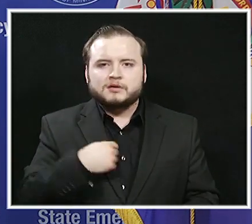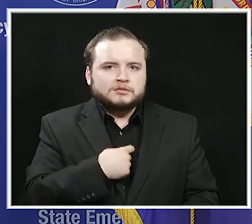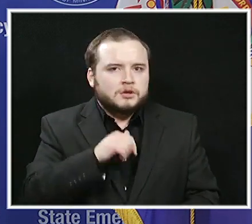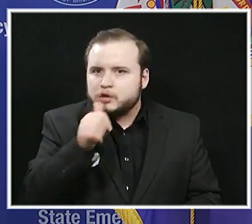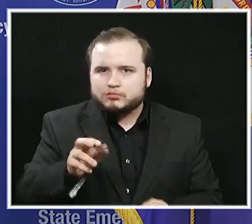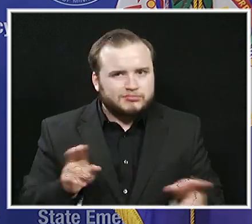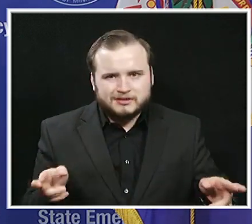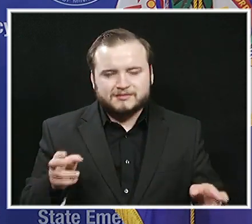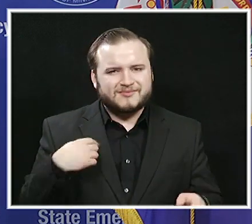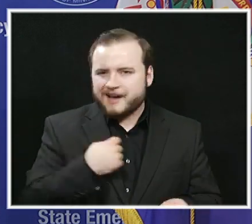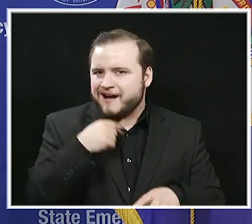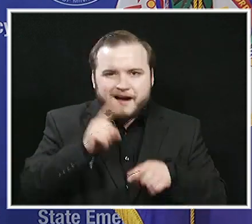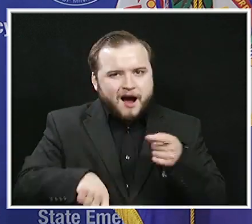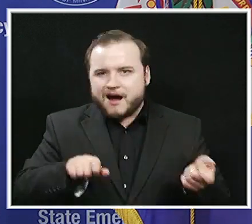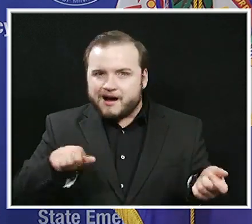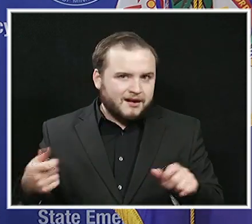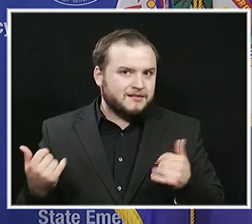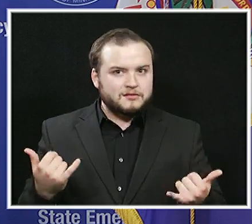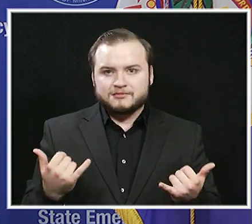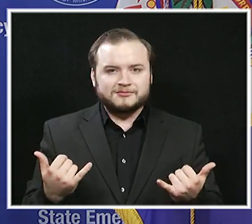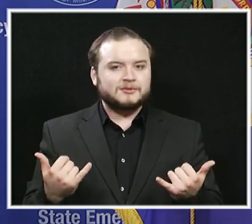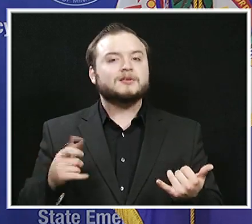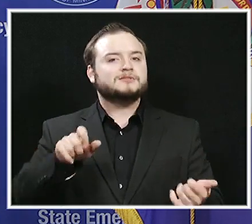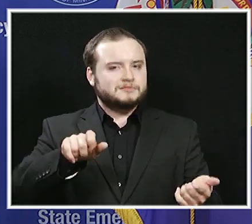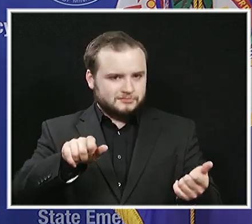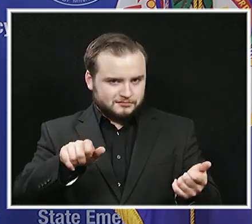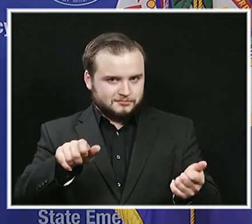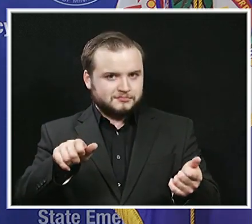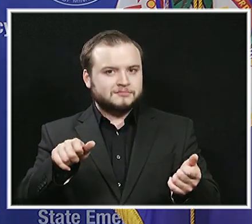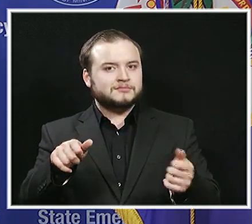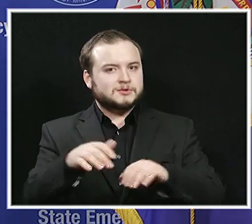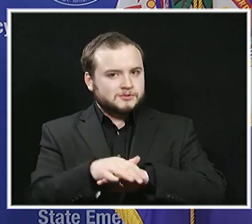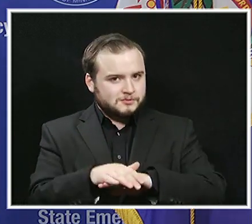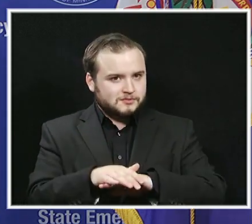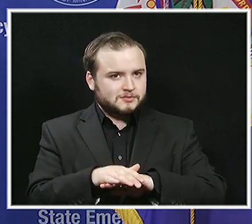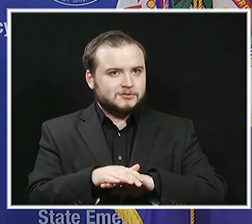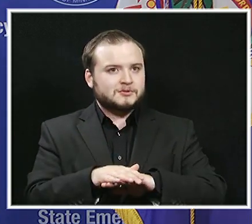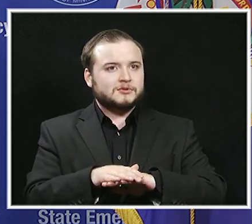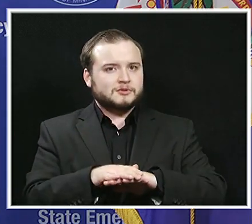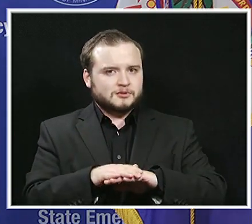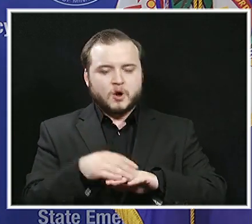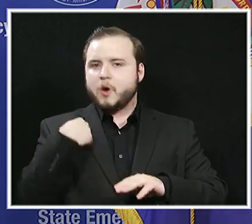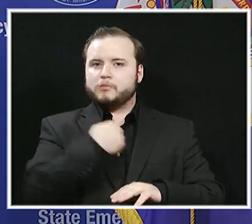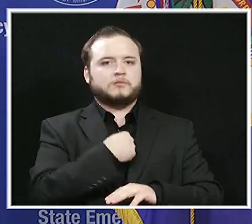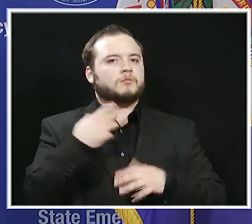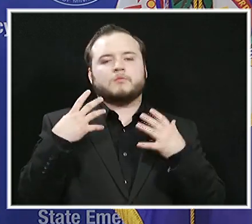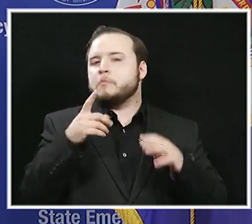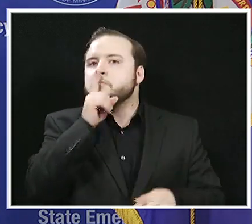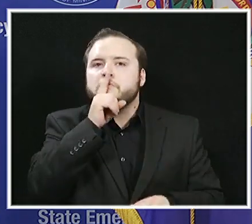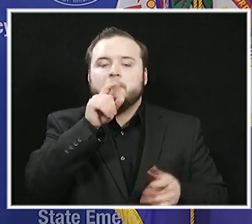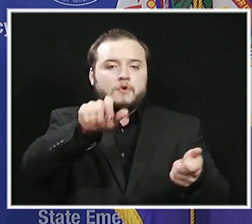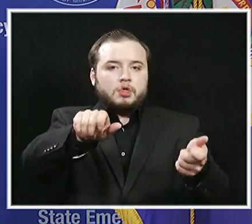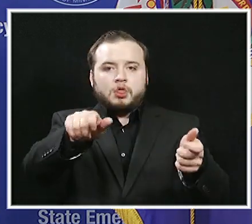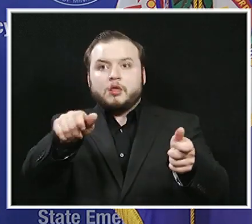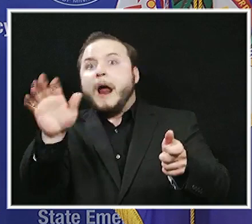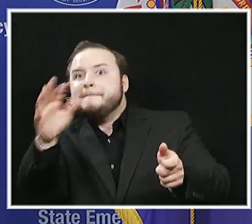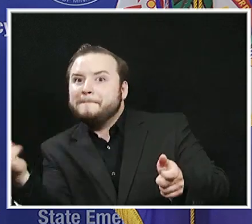the dial, at the told them we'd turn the dial. If I believed we could turn the dial all the way to the right today, that's exactly what we would do.